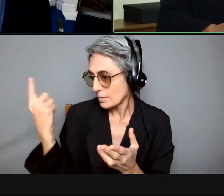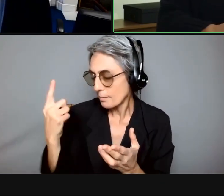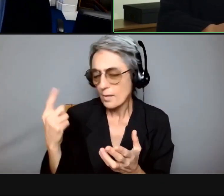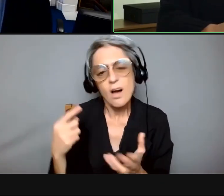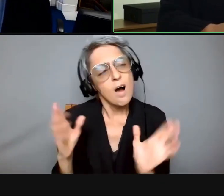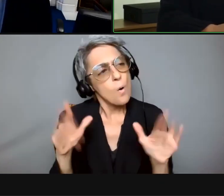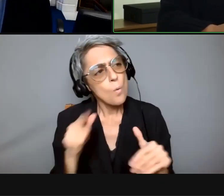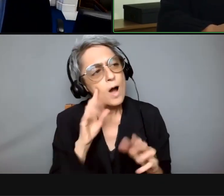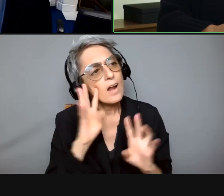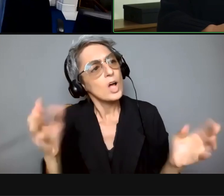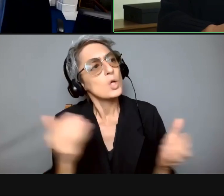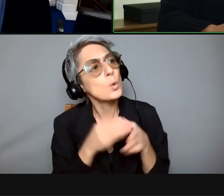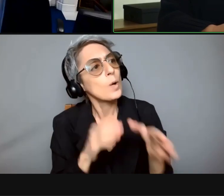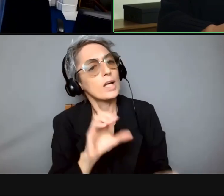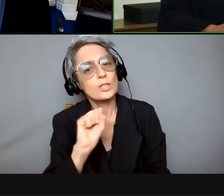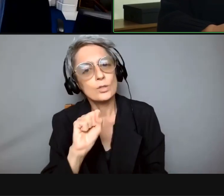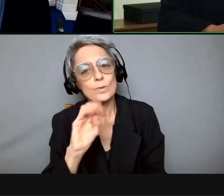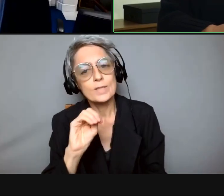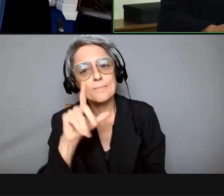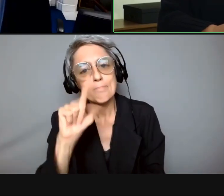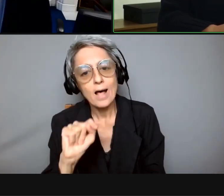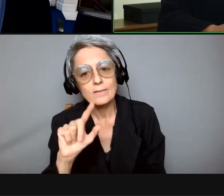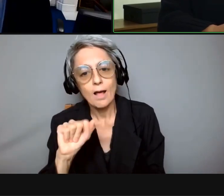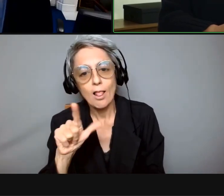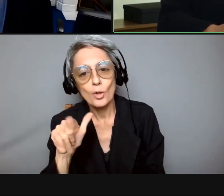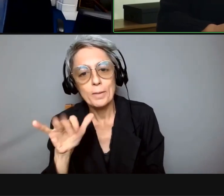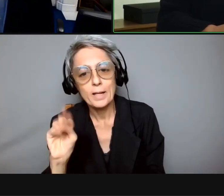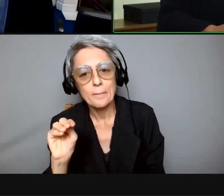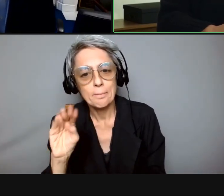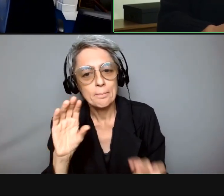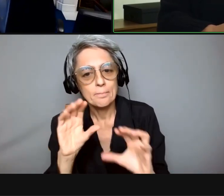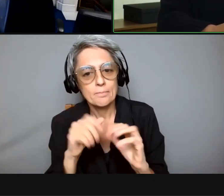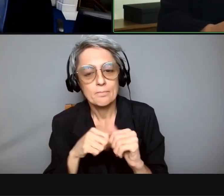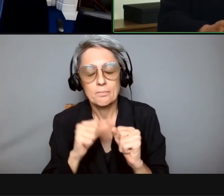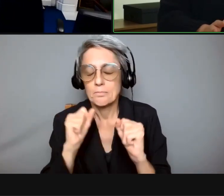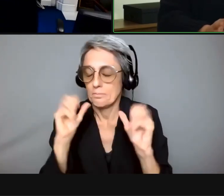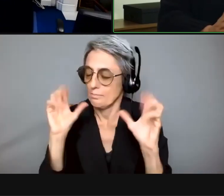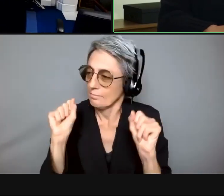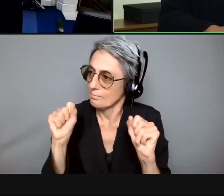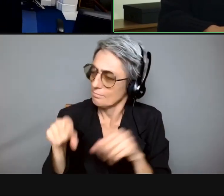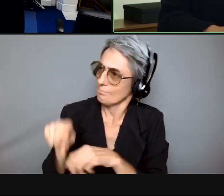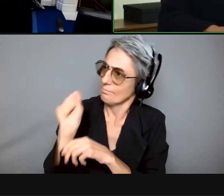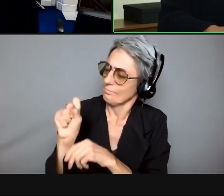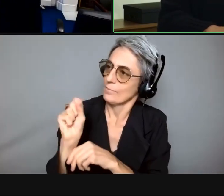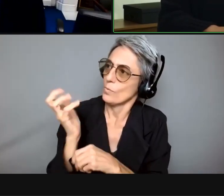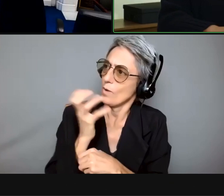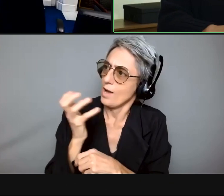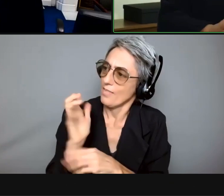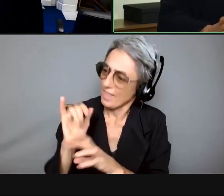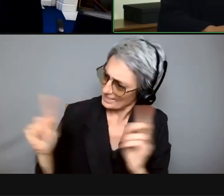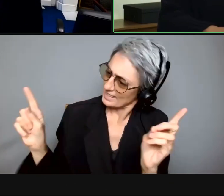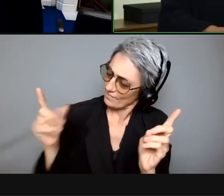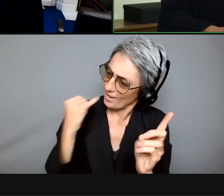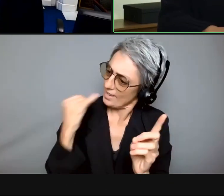And I thought, okay, this is this is a this is different. But we, you know, last year or a couple of years ago